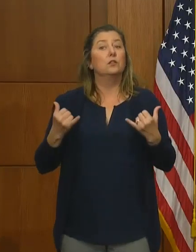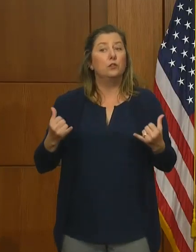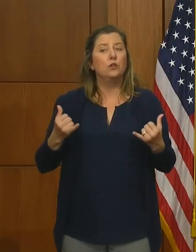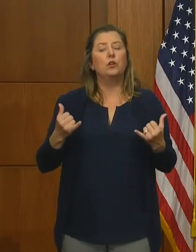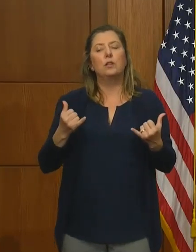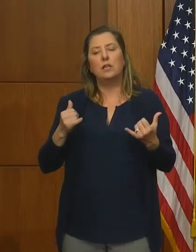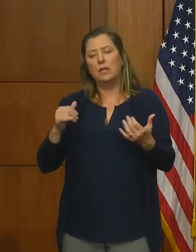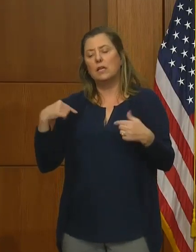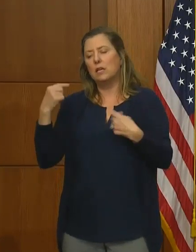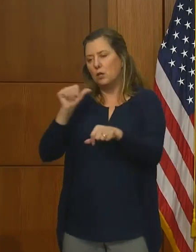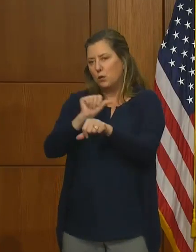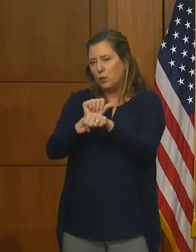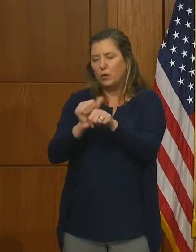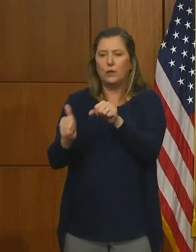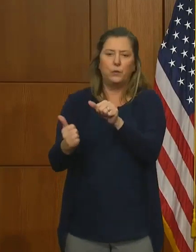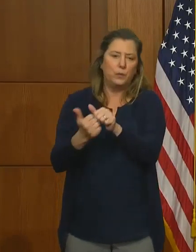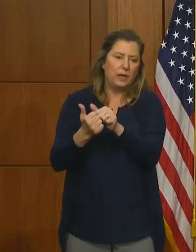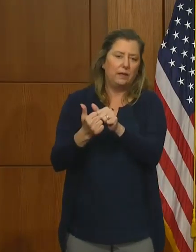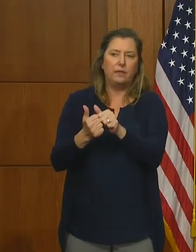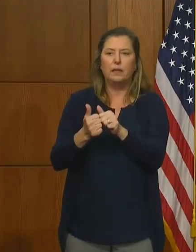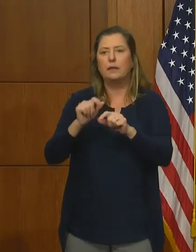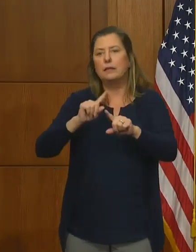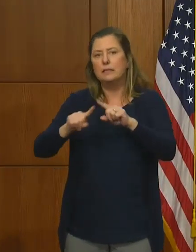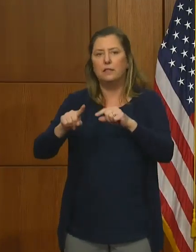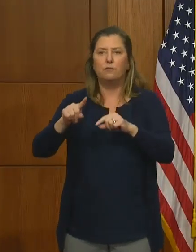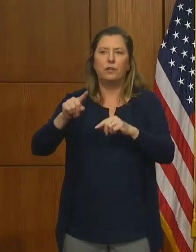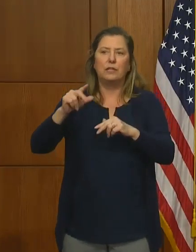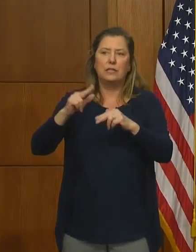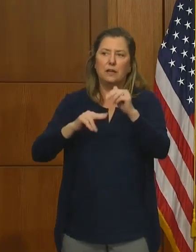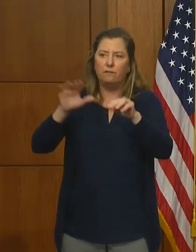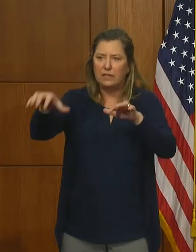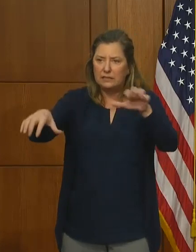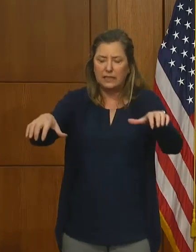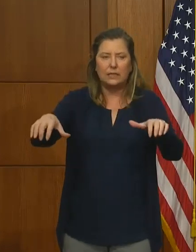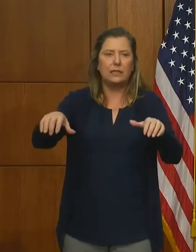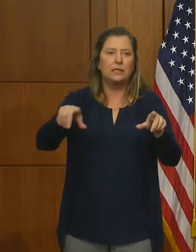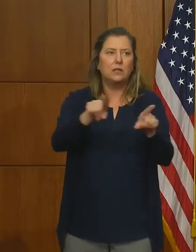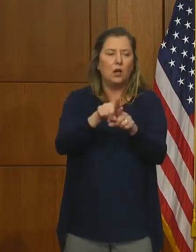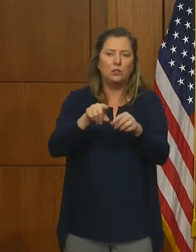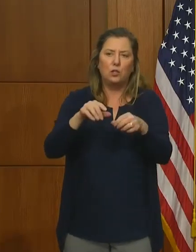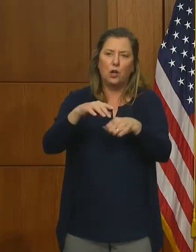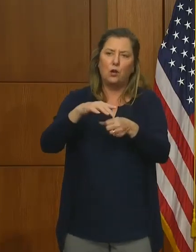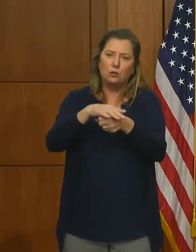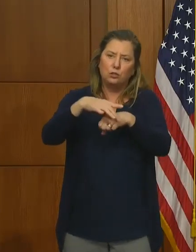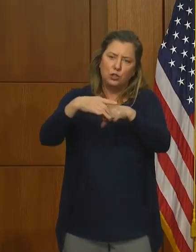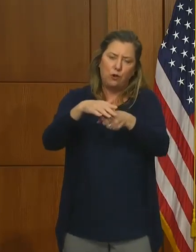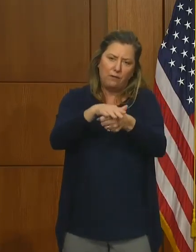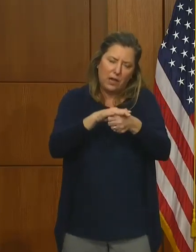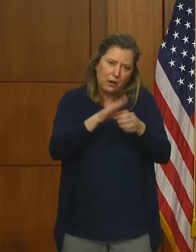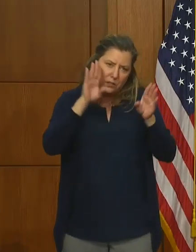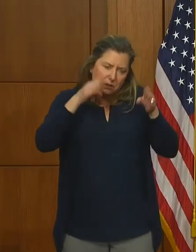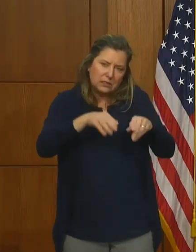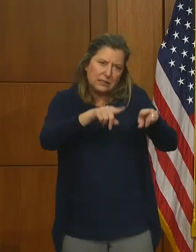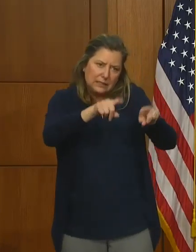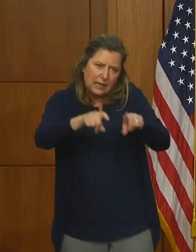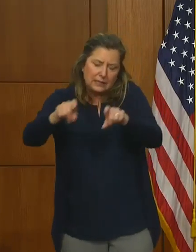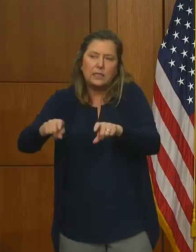INITIATIVES THAT THEY ARE FOCUSING ON CURRENTLY THEY HAVE BEEN COLLABORATING WITH-